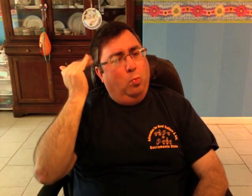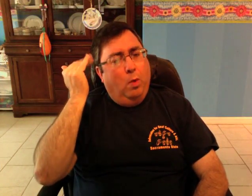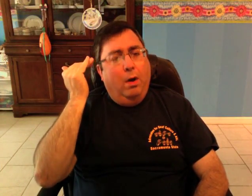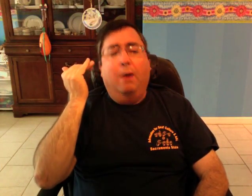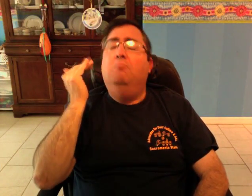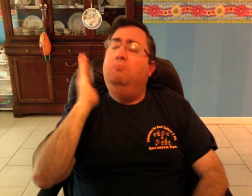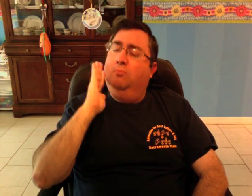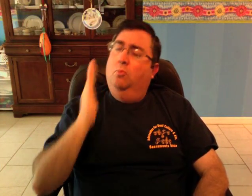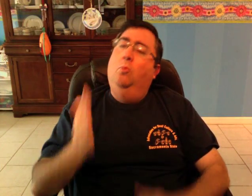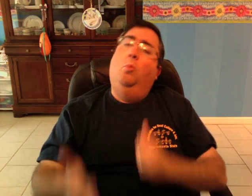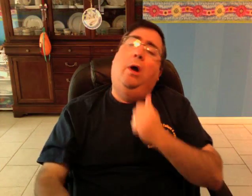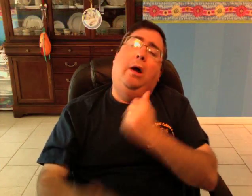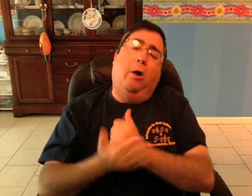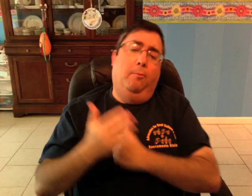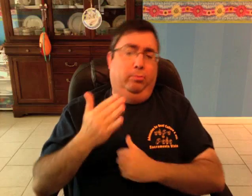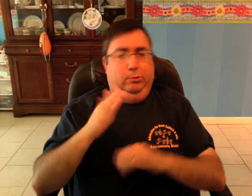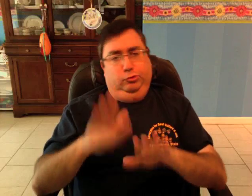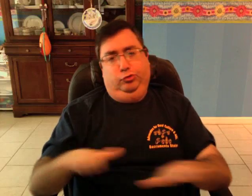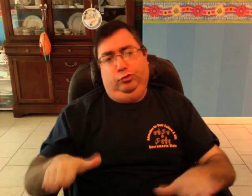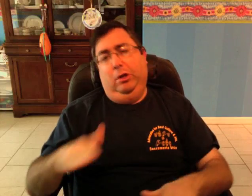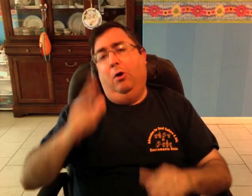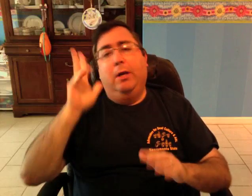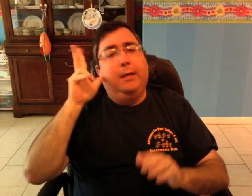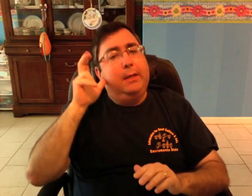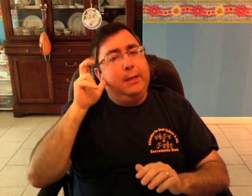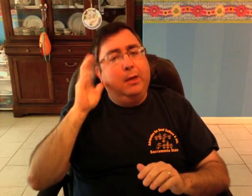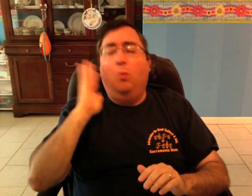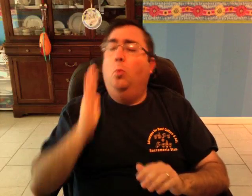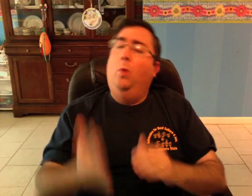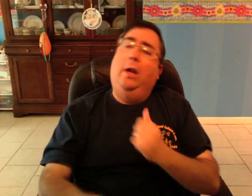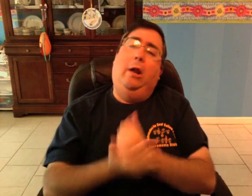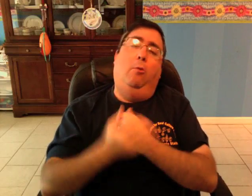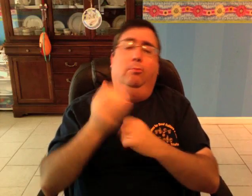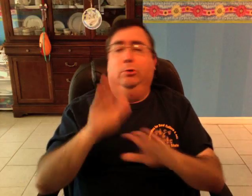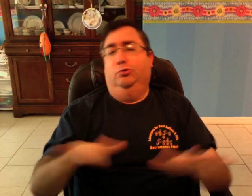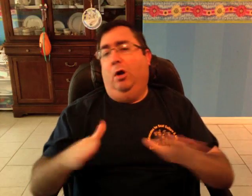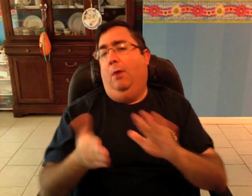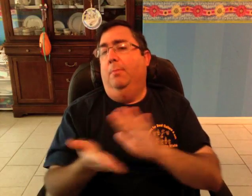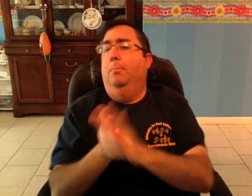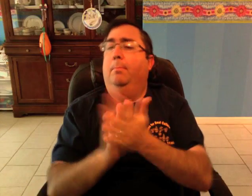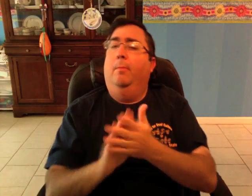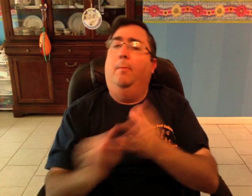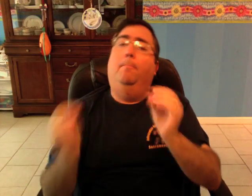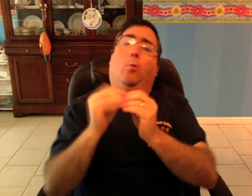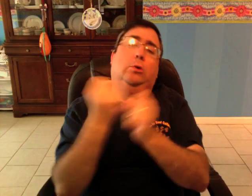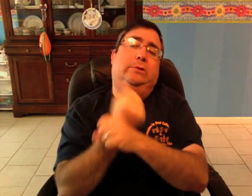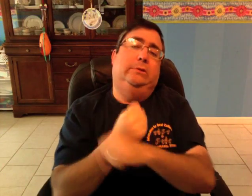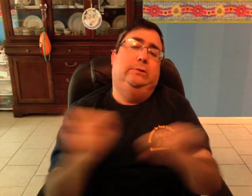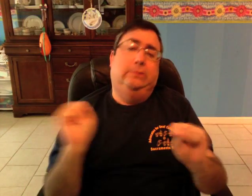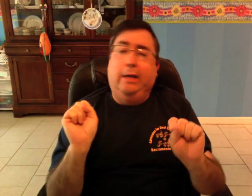in order to help their child hear and become more safe.